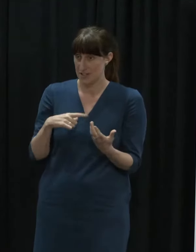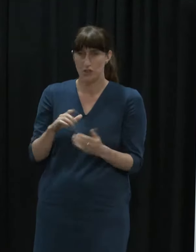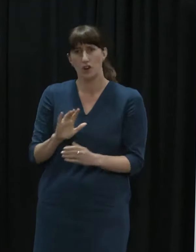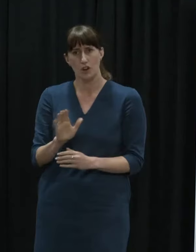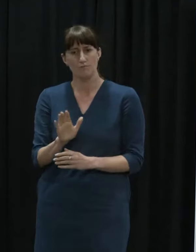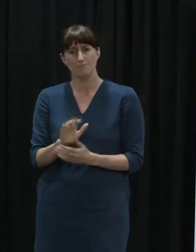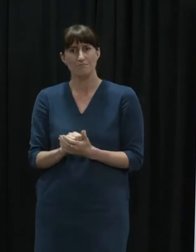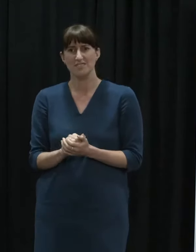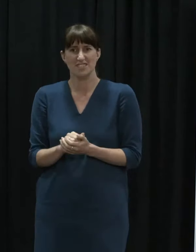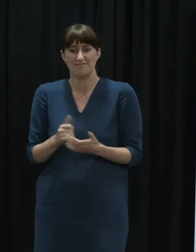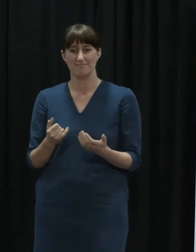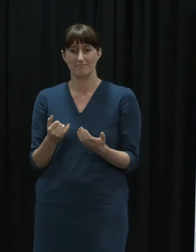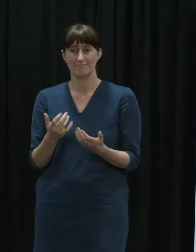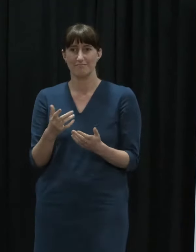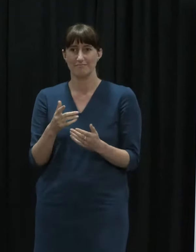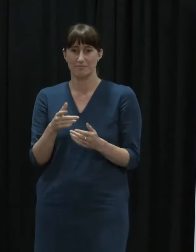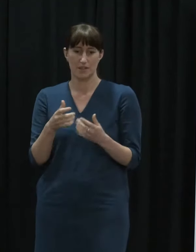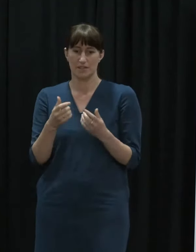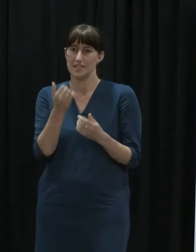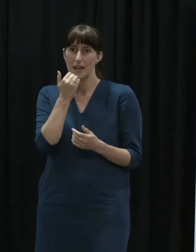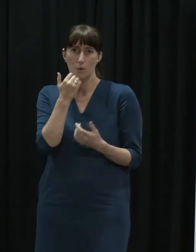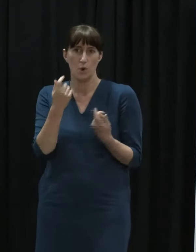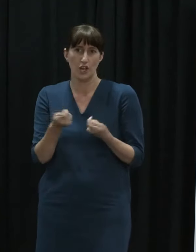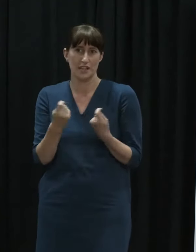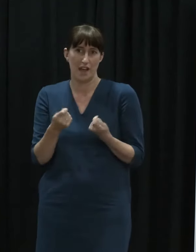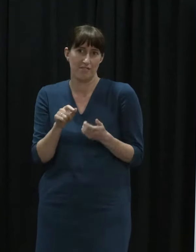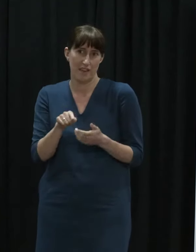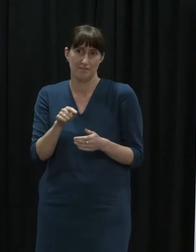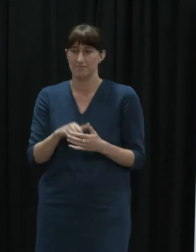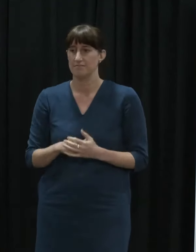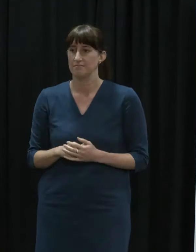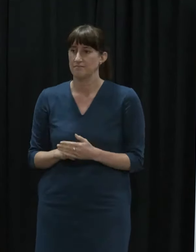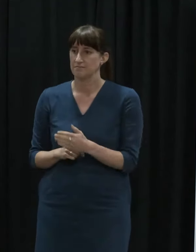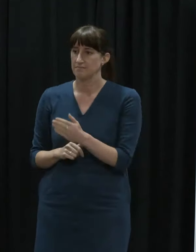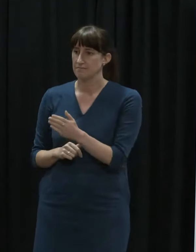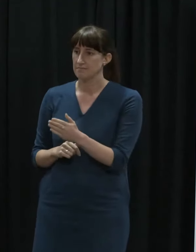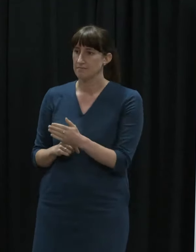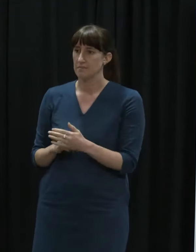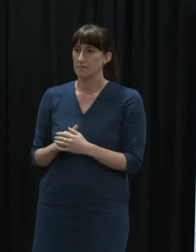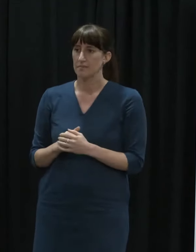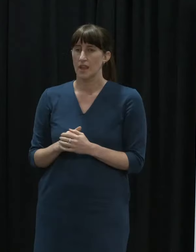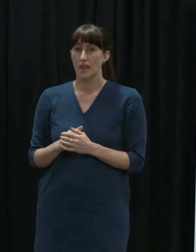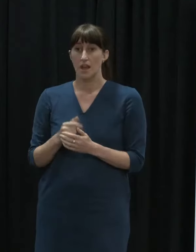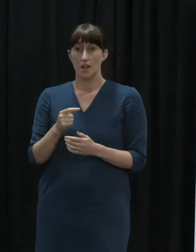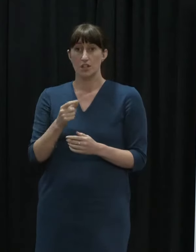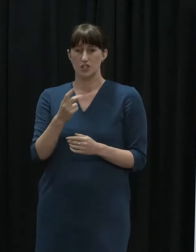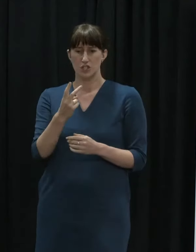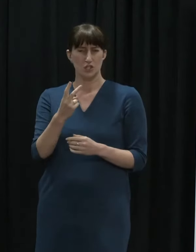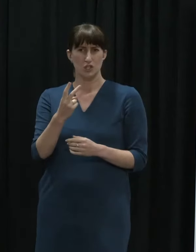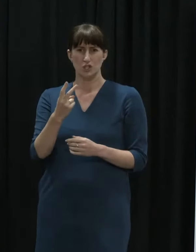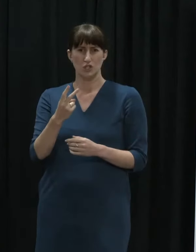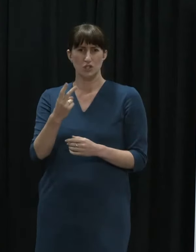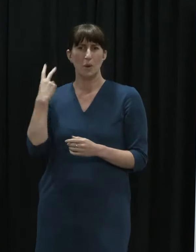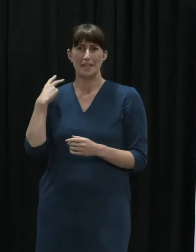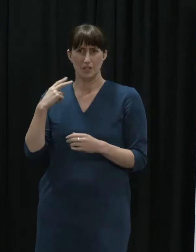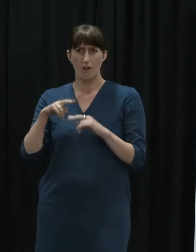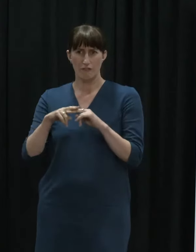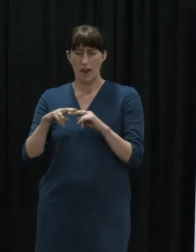where you land.